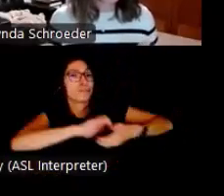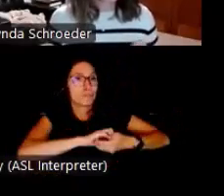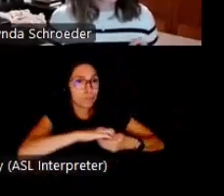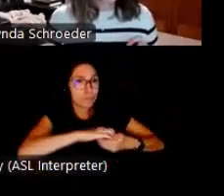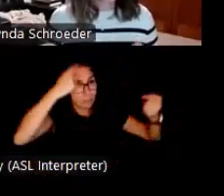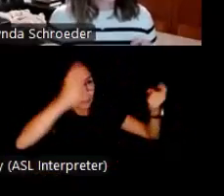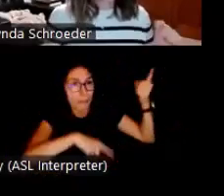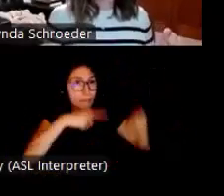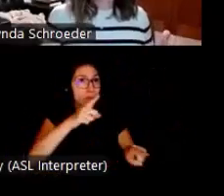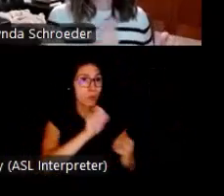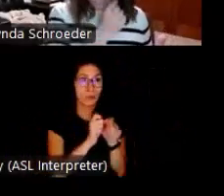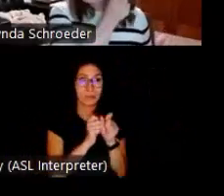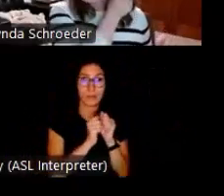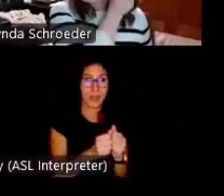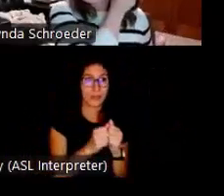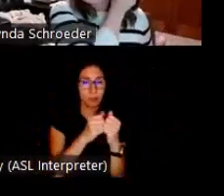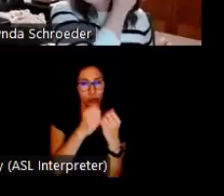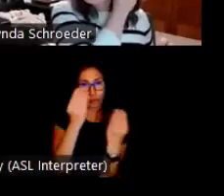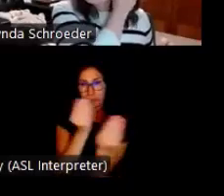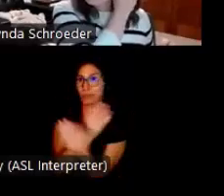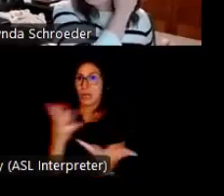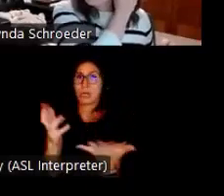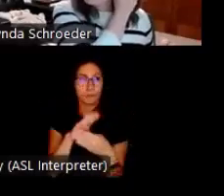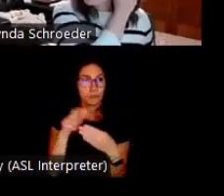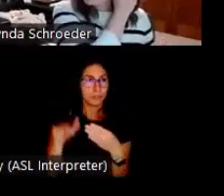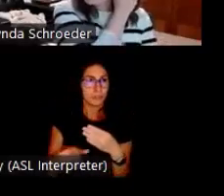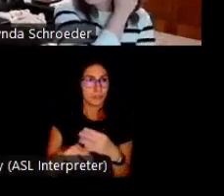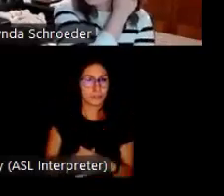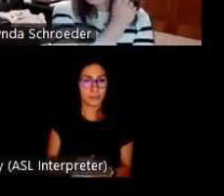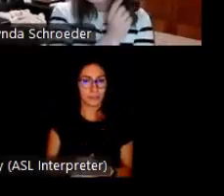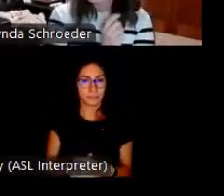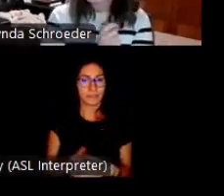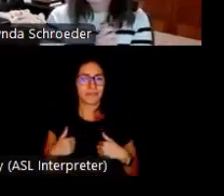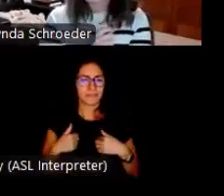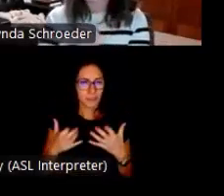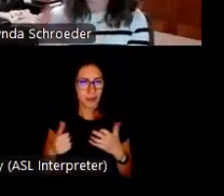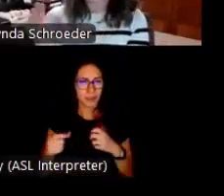I want to step back to the policy brief note for a minute, because I saw a couple of individuals